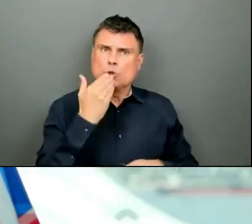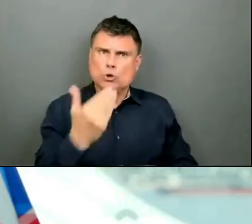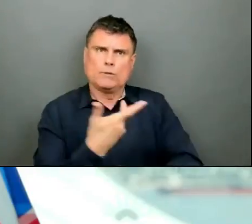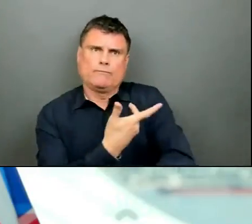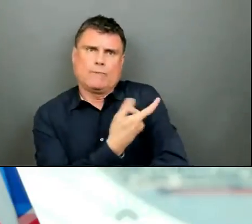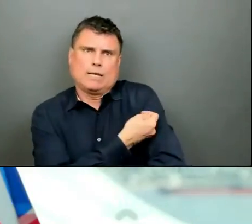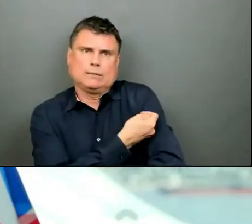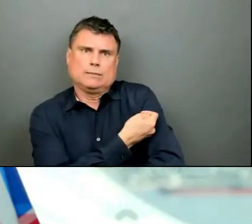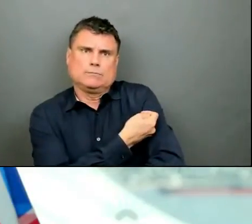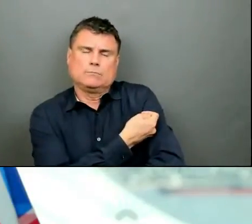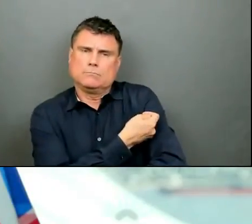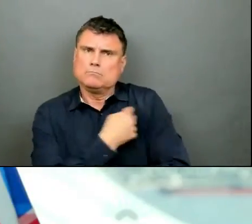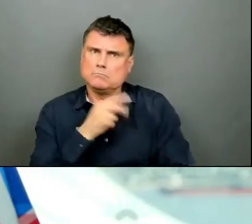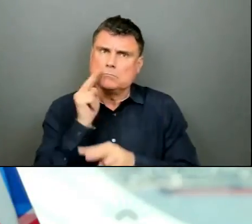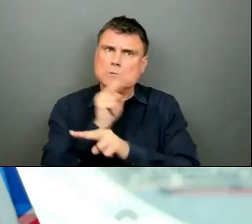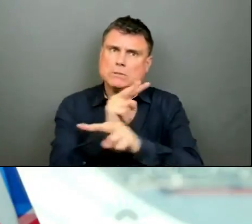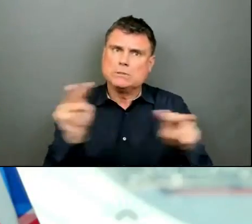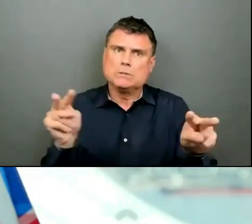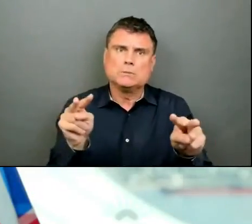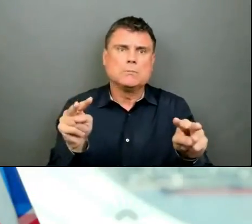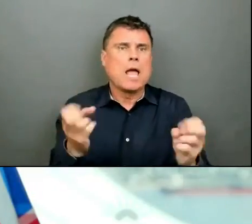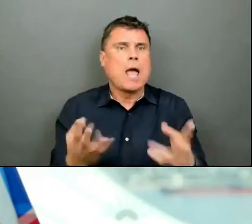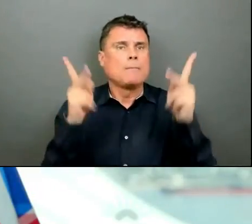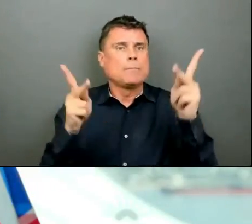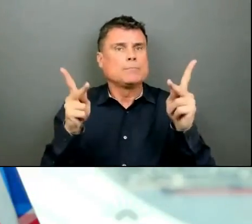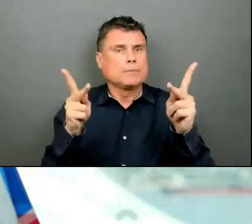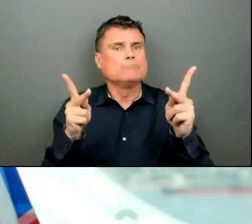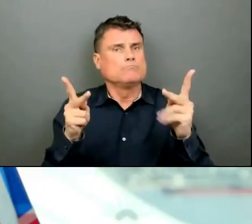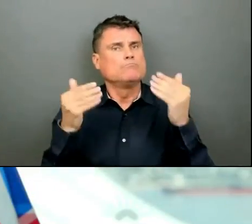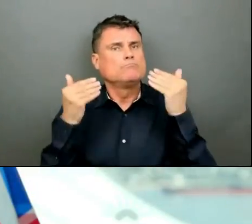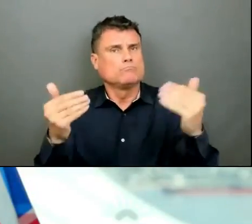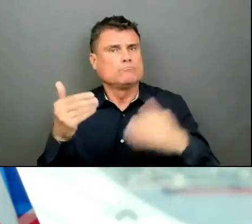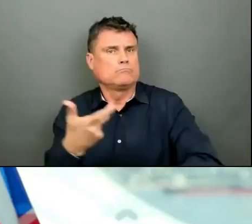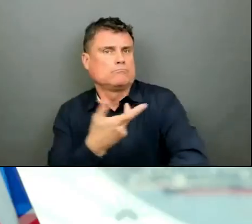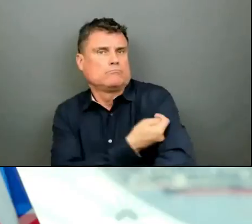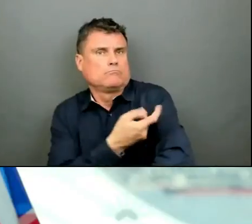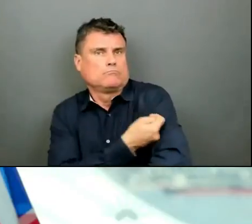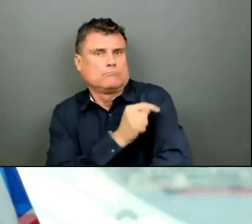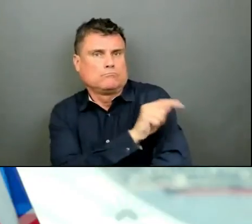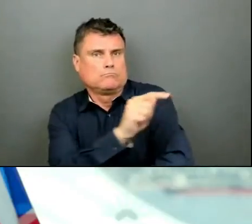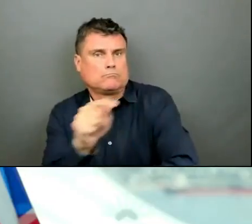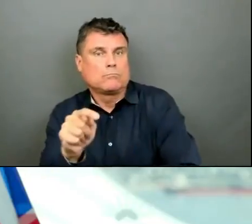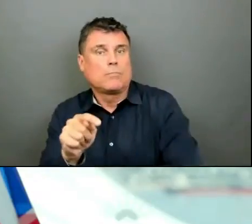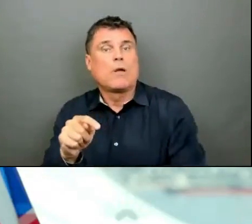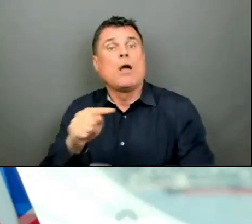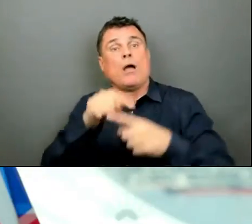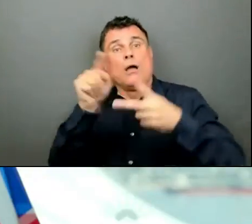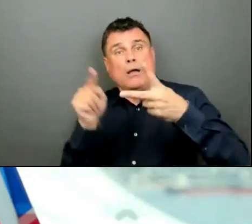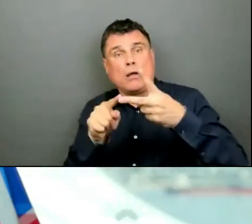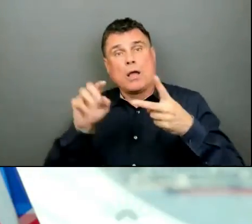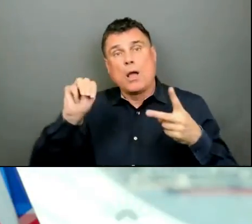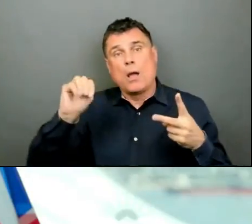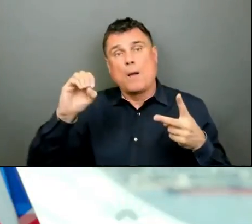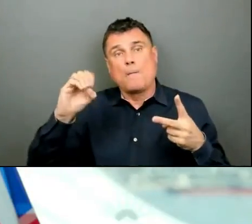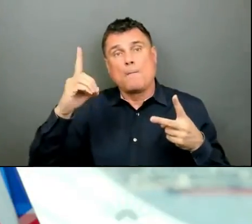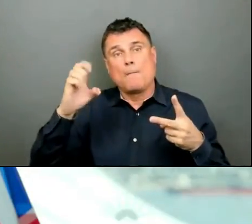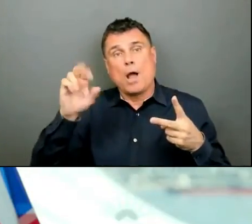the numbers and the amount of Pfizer we have vaccinated people with. Moderna, as I just expressed, is substantially less consistent. The arrival